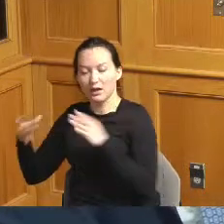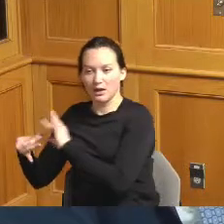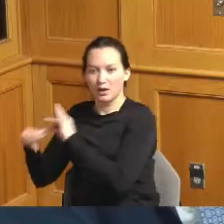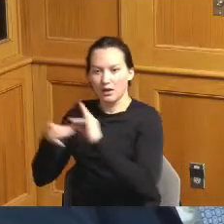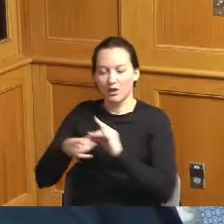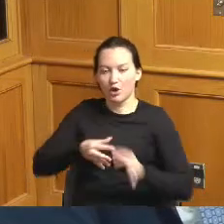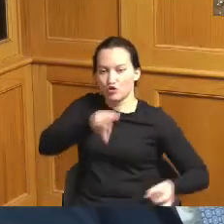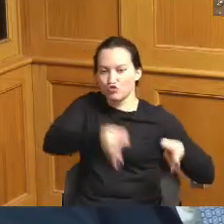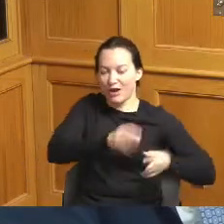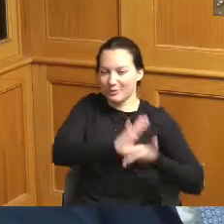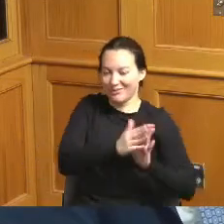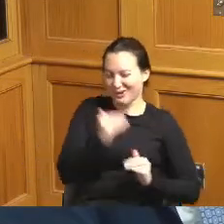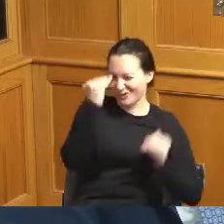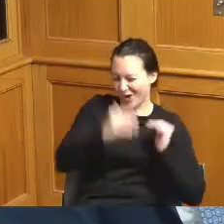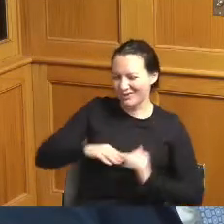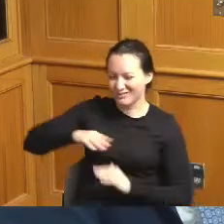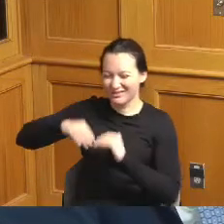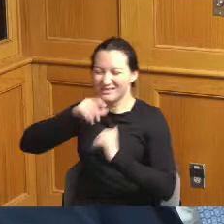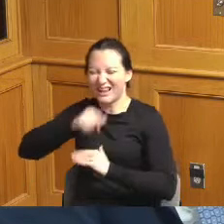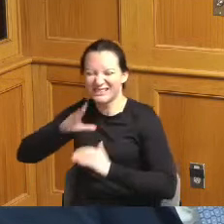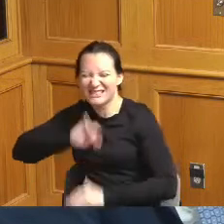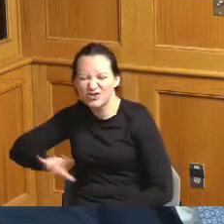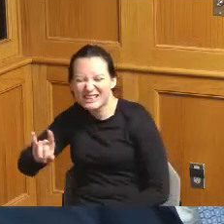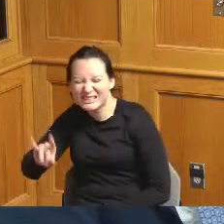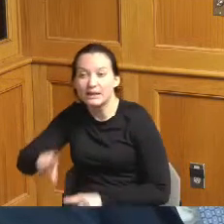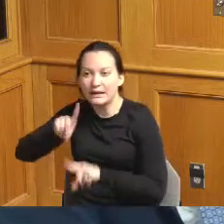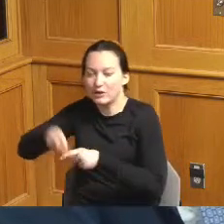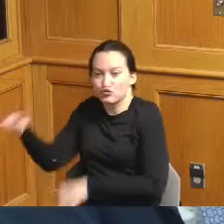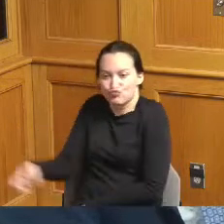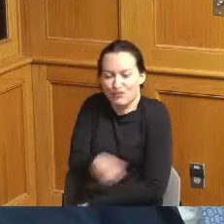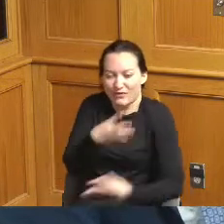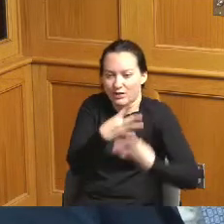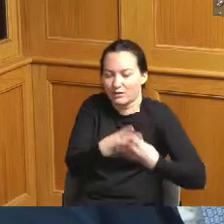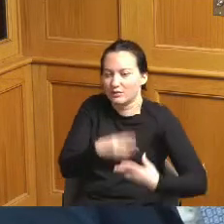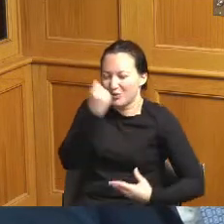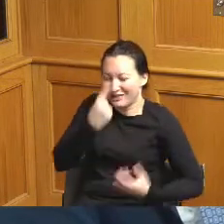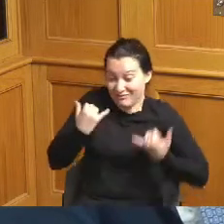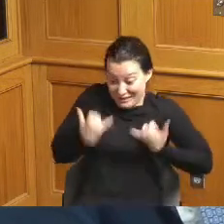as an adult but they can't transfer to the Justice Center even though they're over 18 until there's